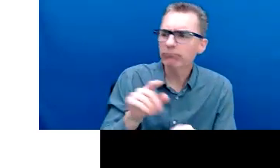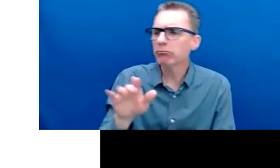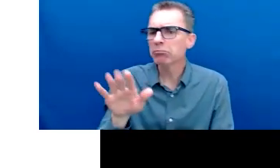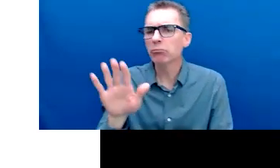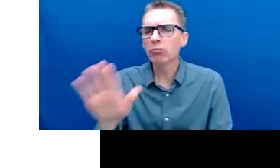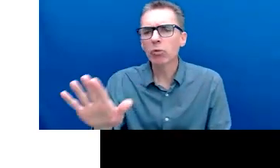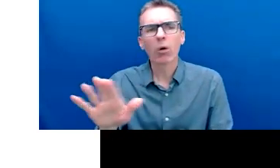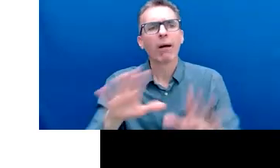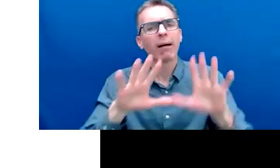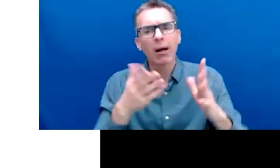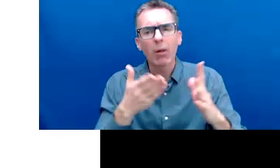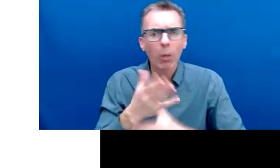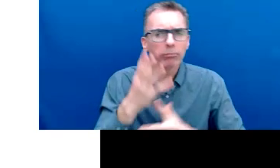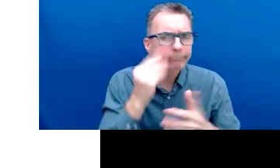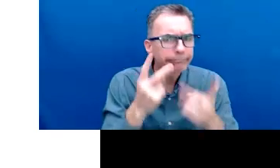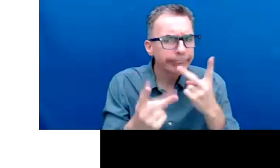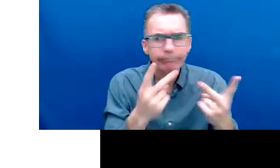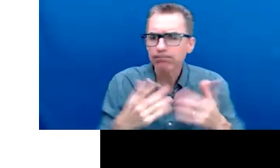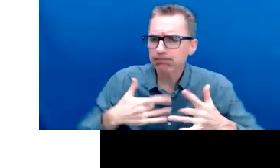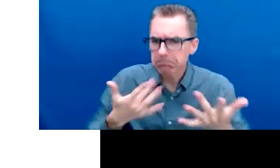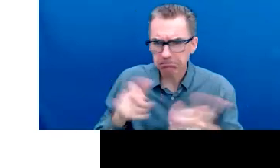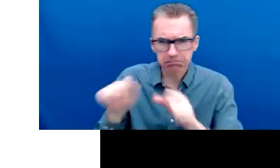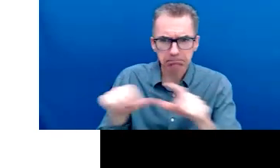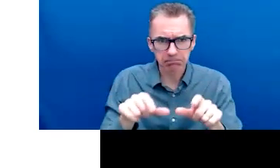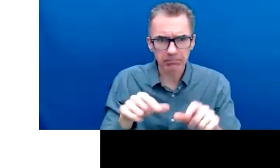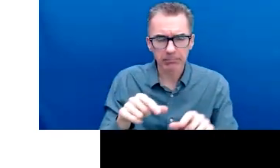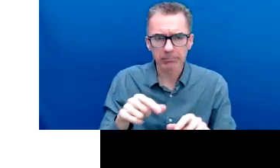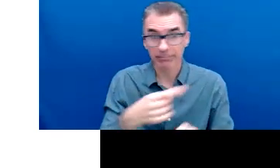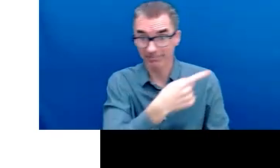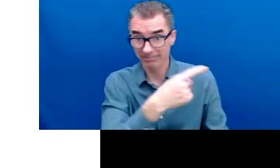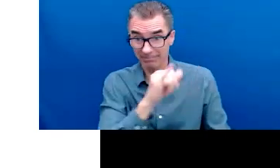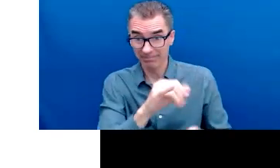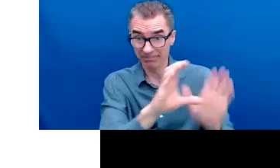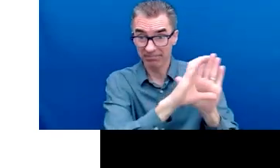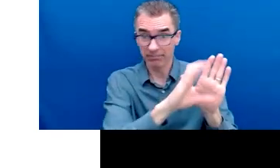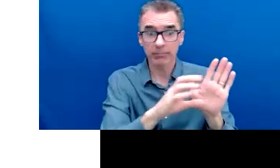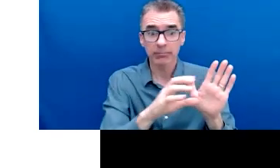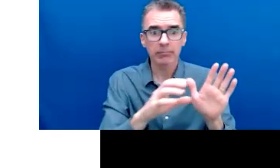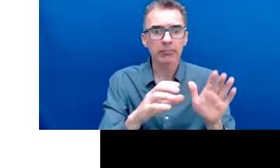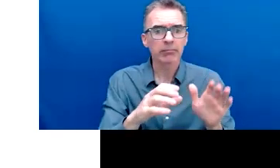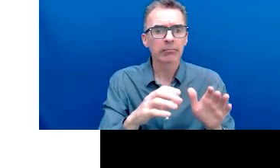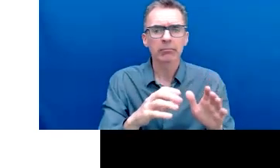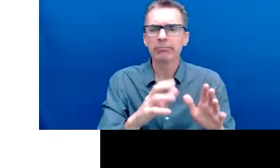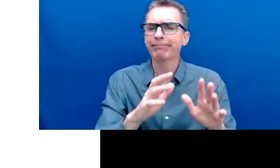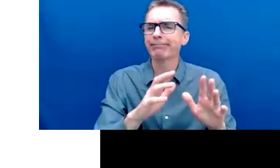And so, this is looking at students across all demographics, different institution types,